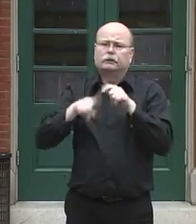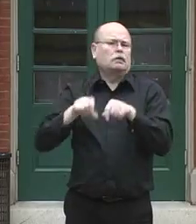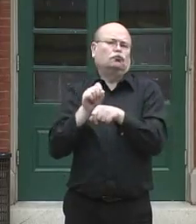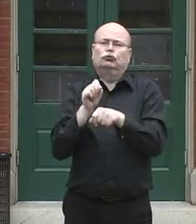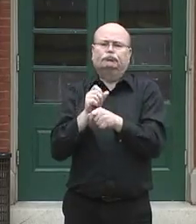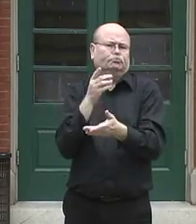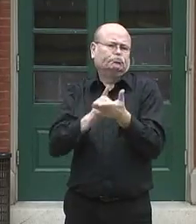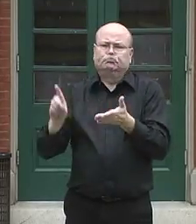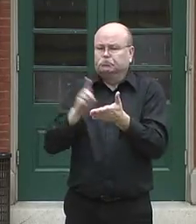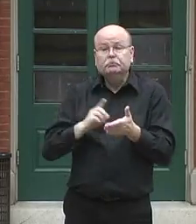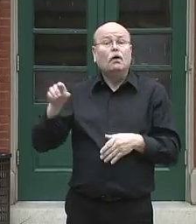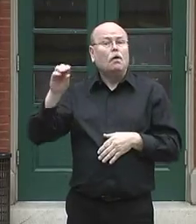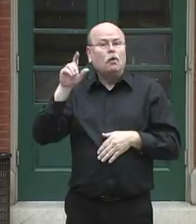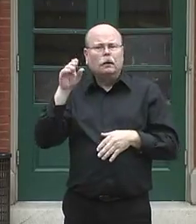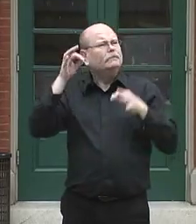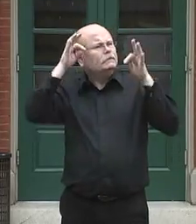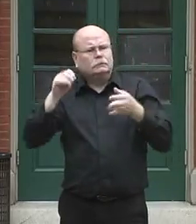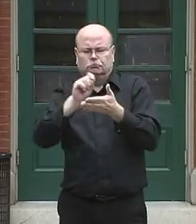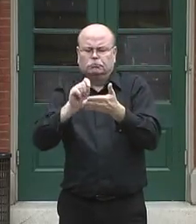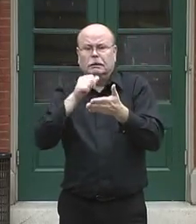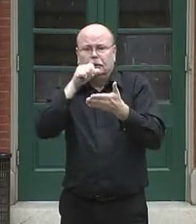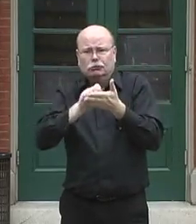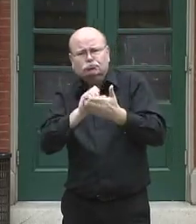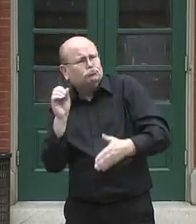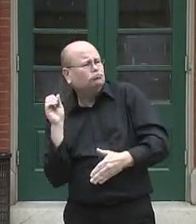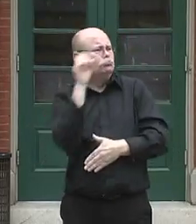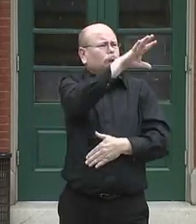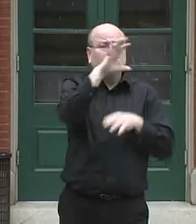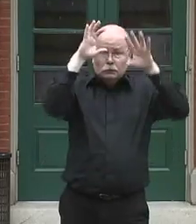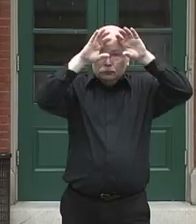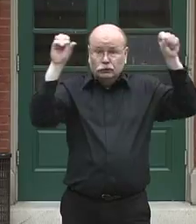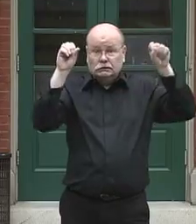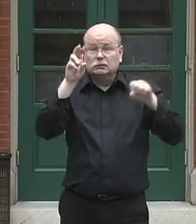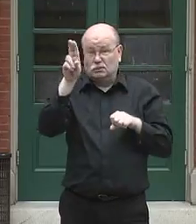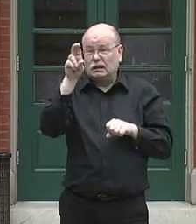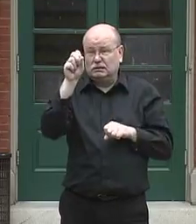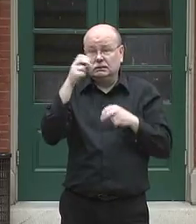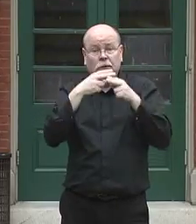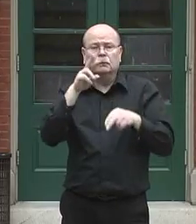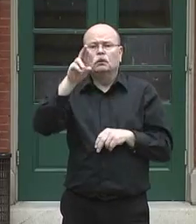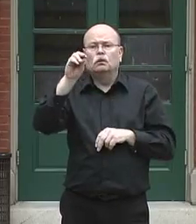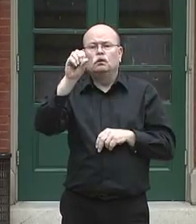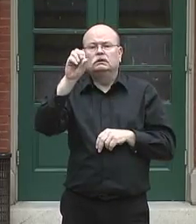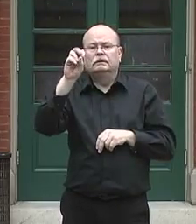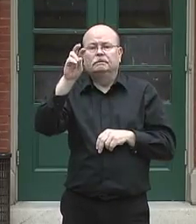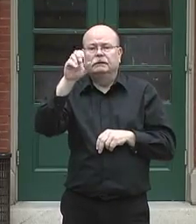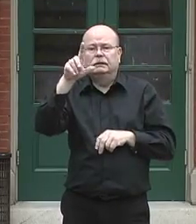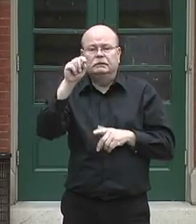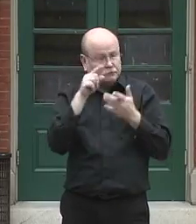The policy at the time was one of total discrimination; deaf people were not even considered as potential employees.